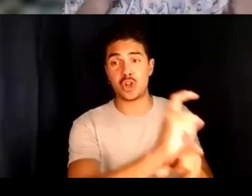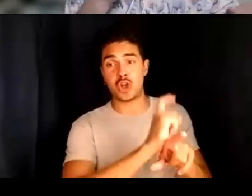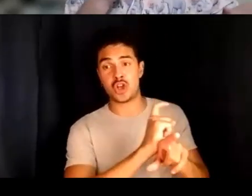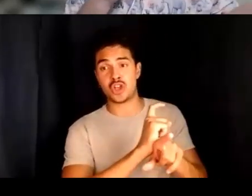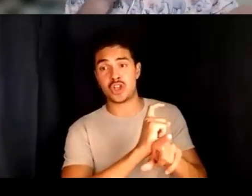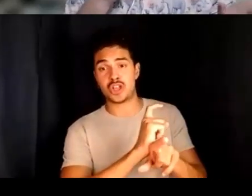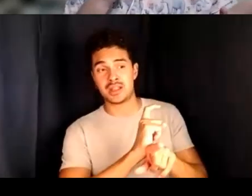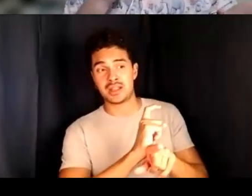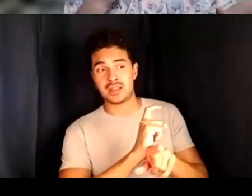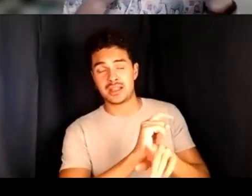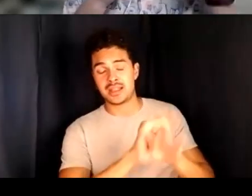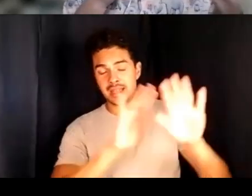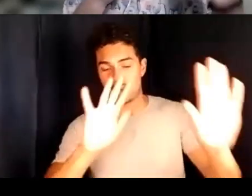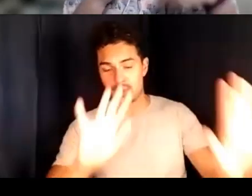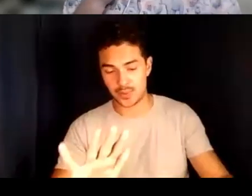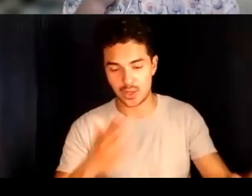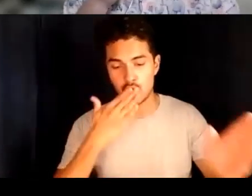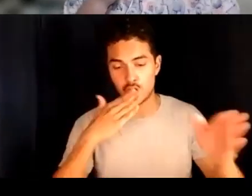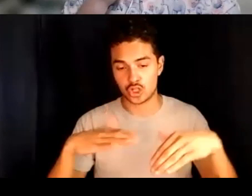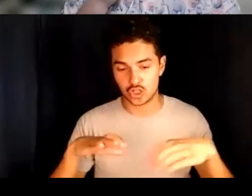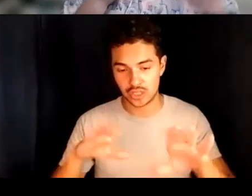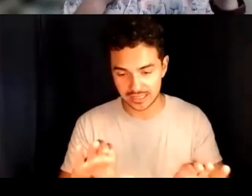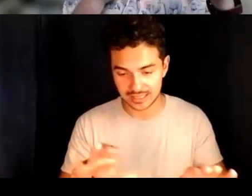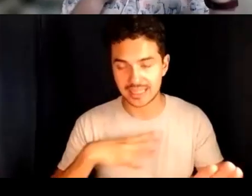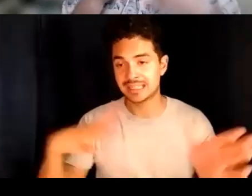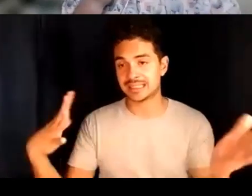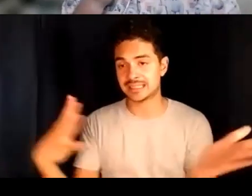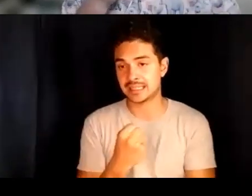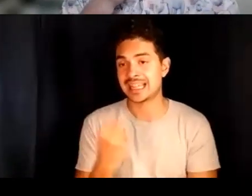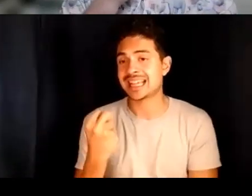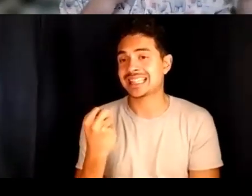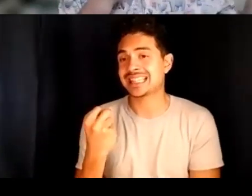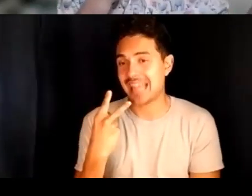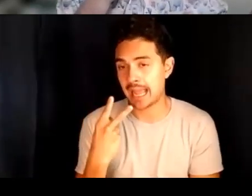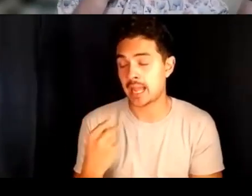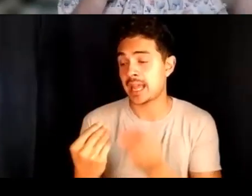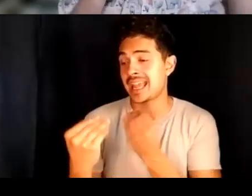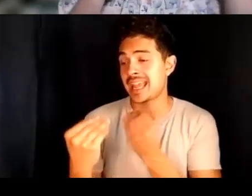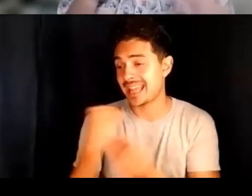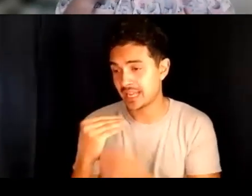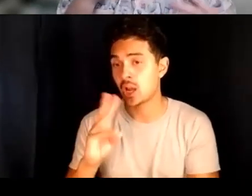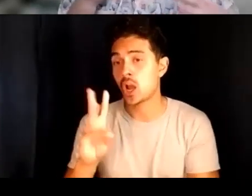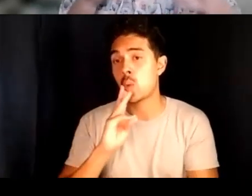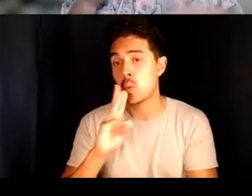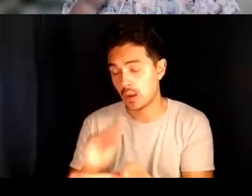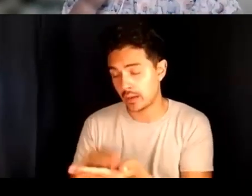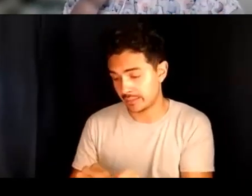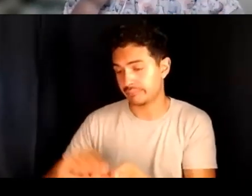that could be a good chance to make sure you get yourself a snack and fill up your water glass before you're there